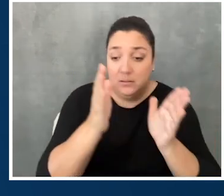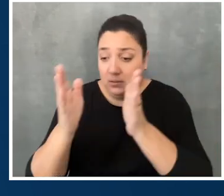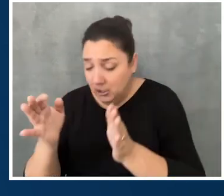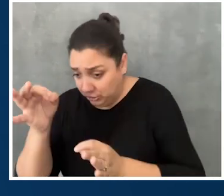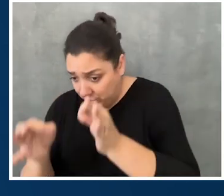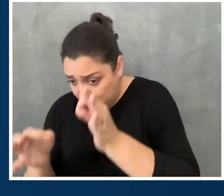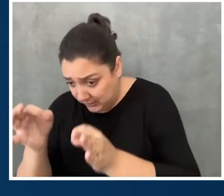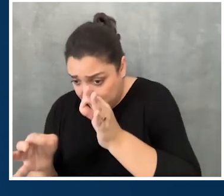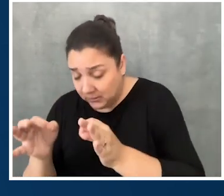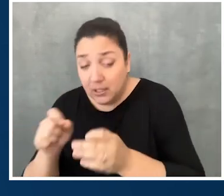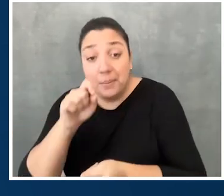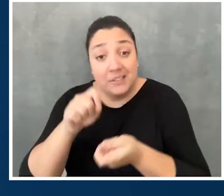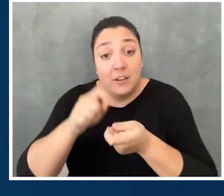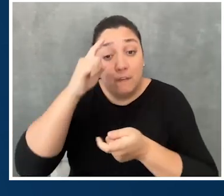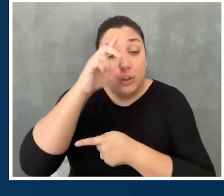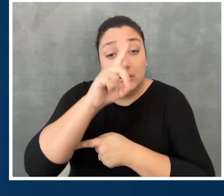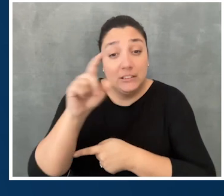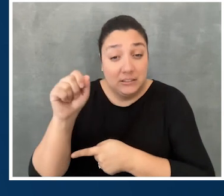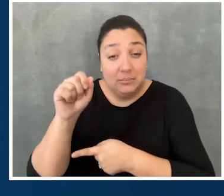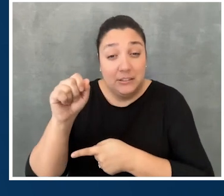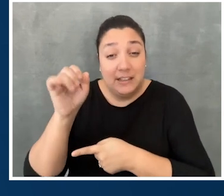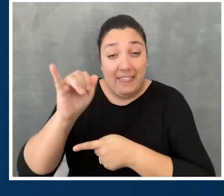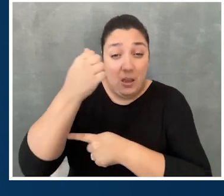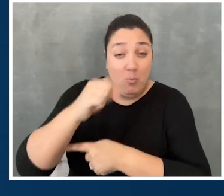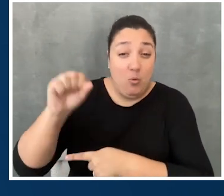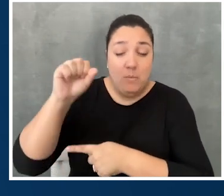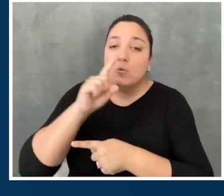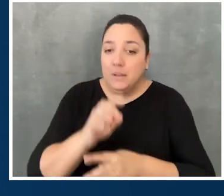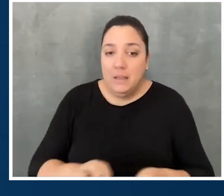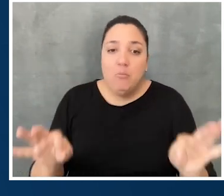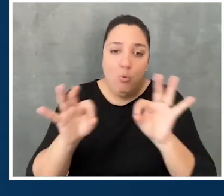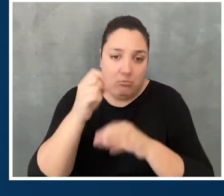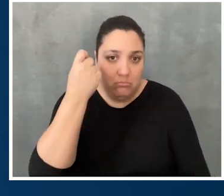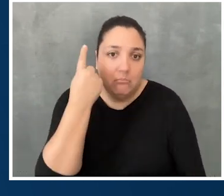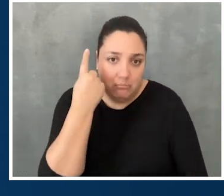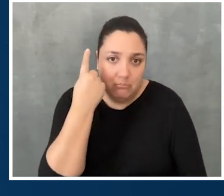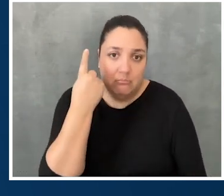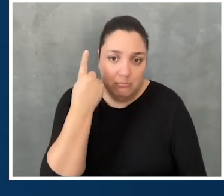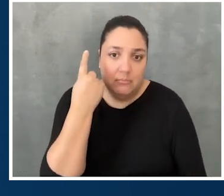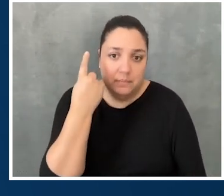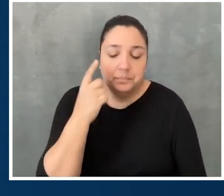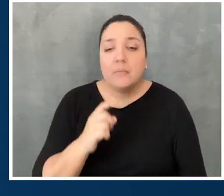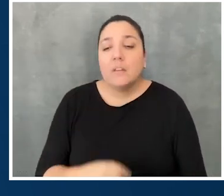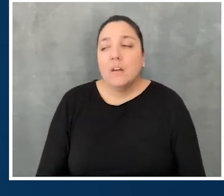in the disability movement is a very important one to understand and one that often gets